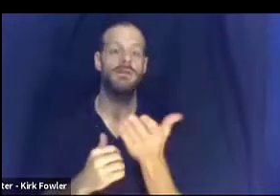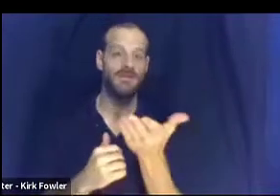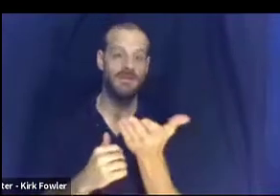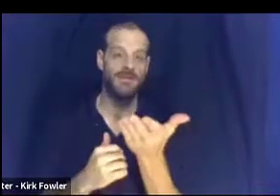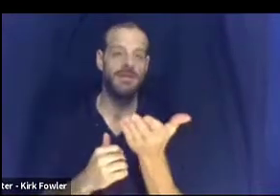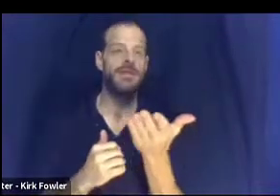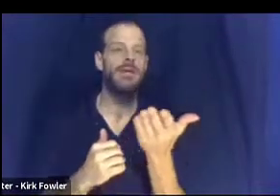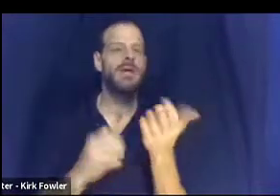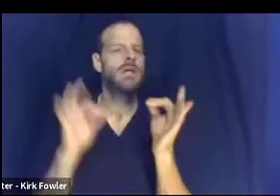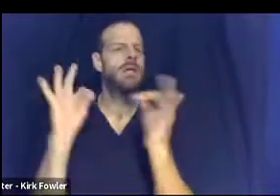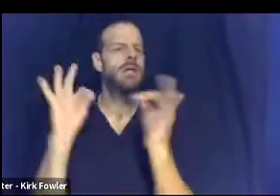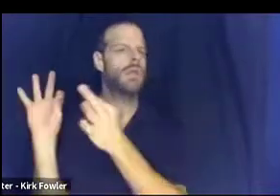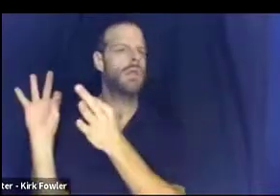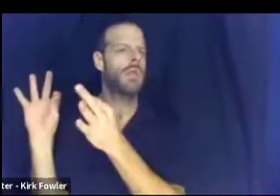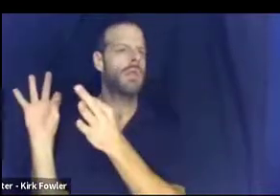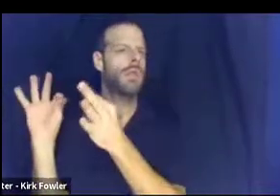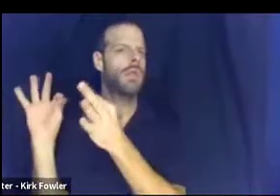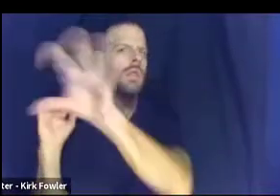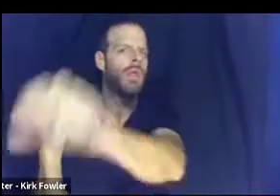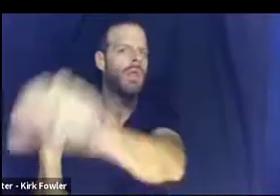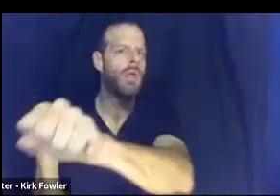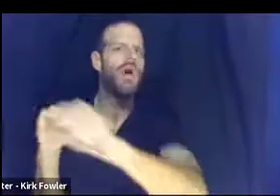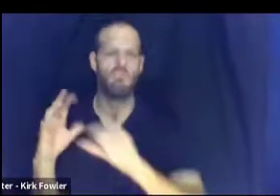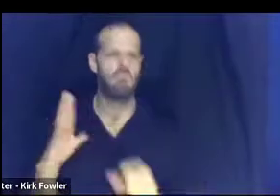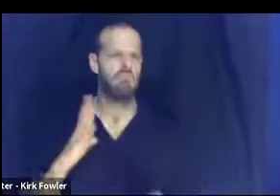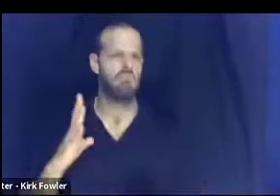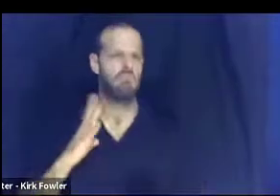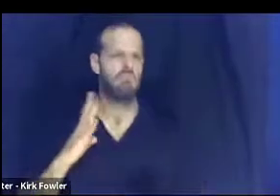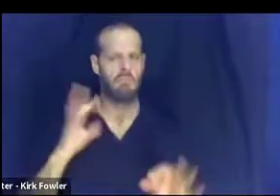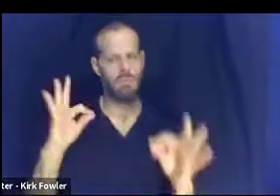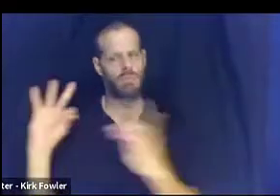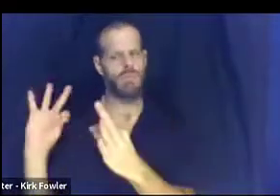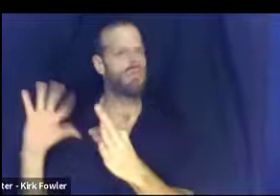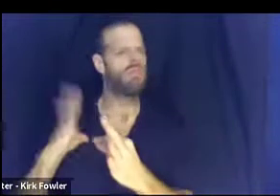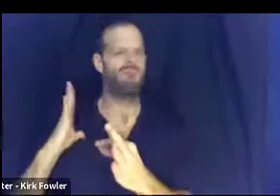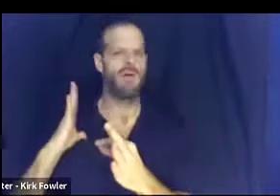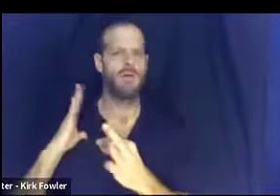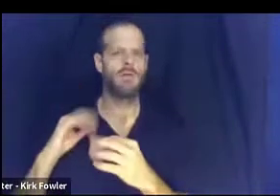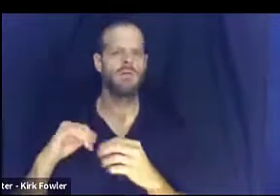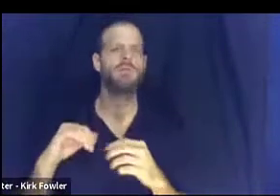first looking then looking away while he reaches and then immediately there's the reinforcement